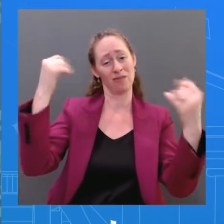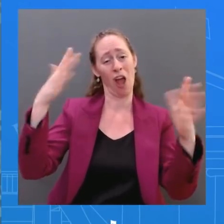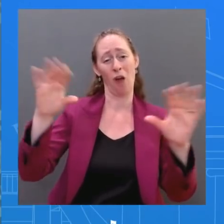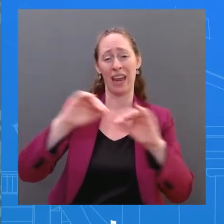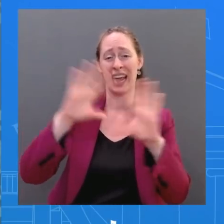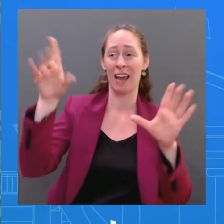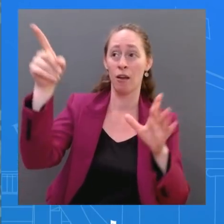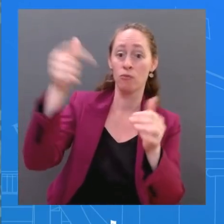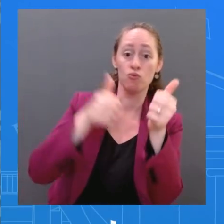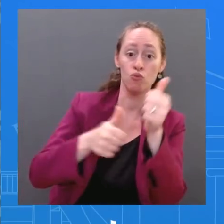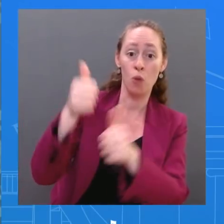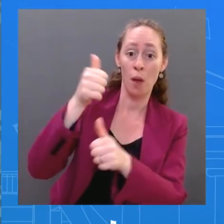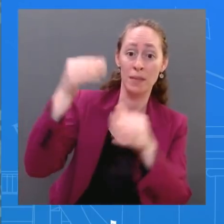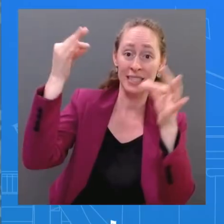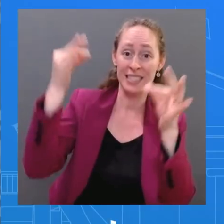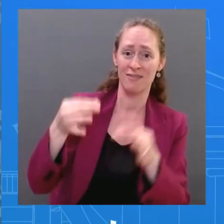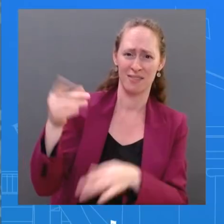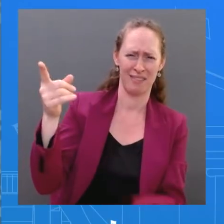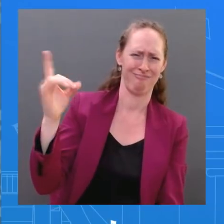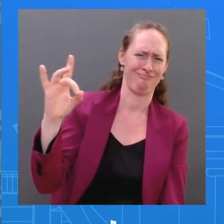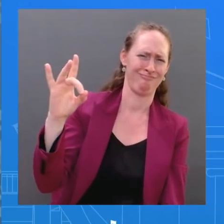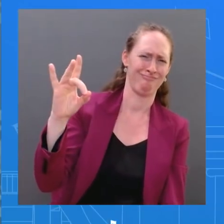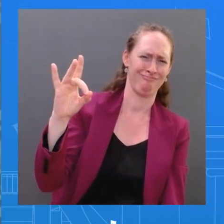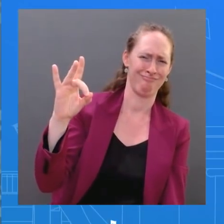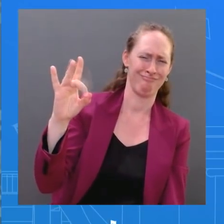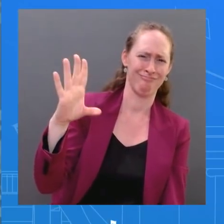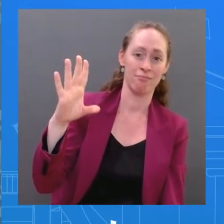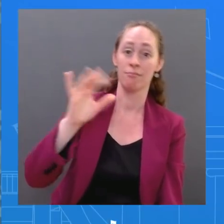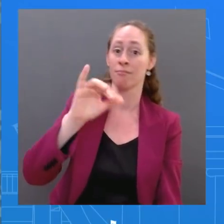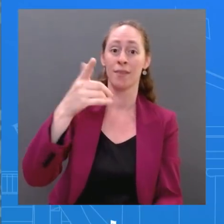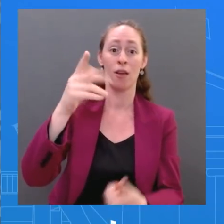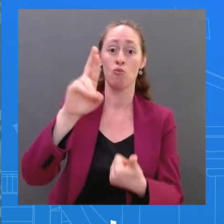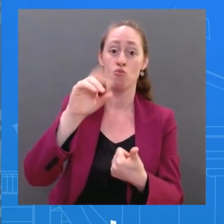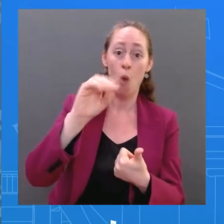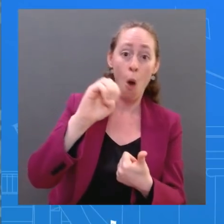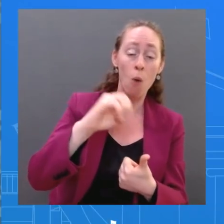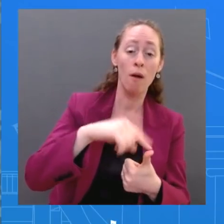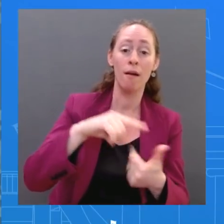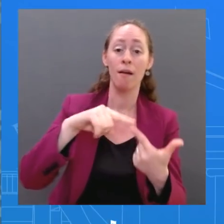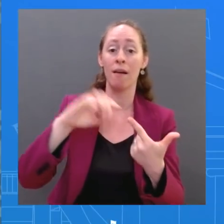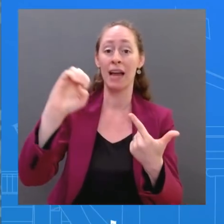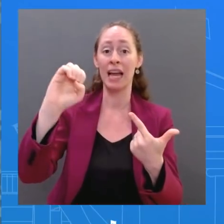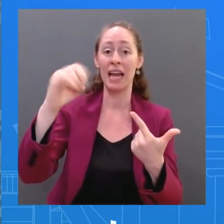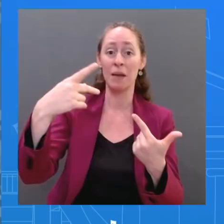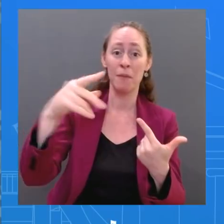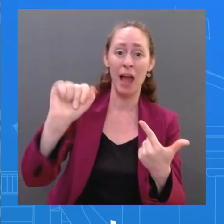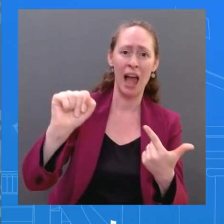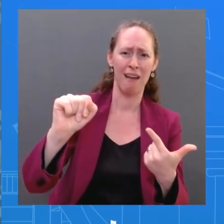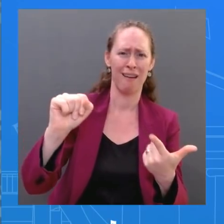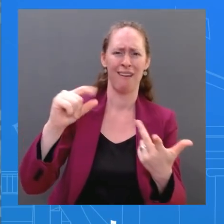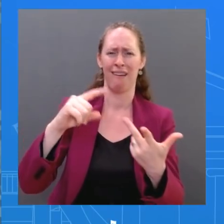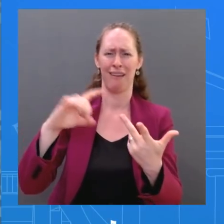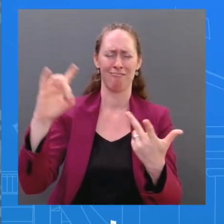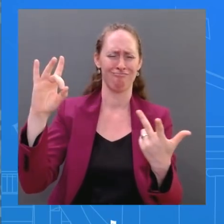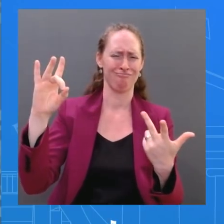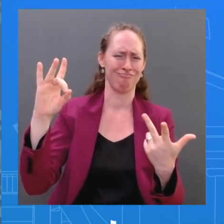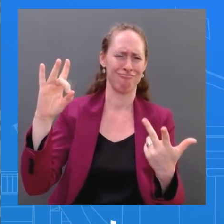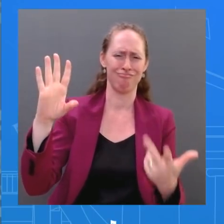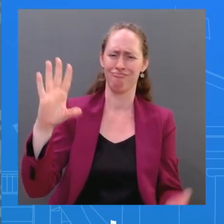This is another one that you're talking about, in October. Look, the President has been also clear -- is that we have to take action.